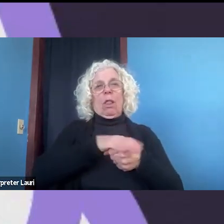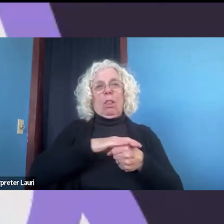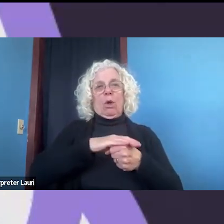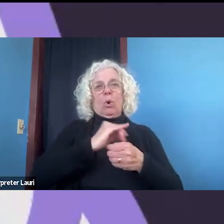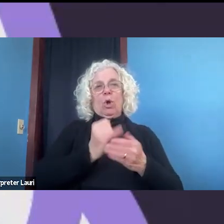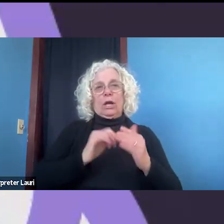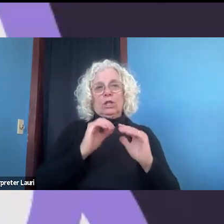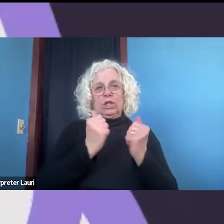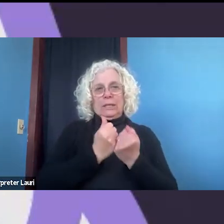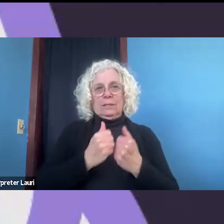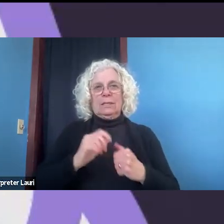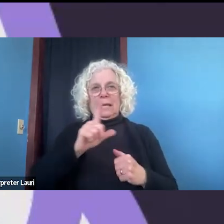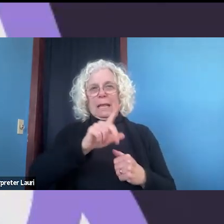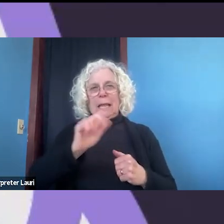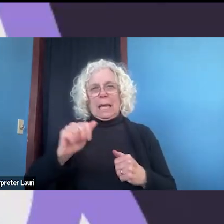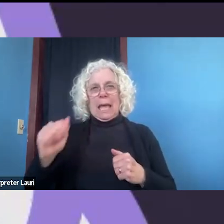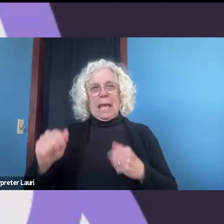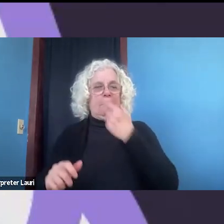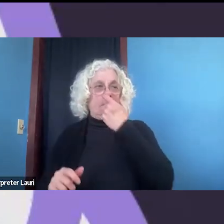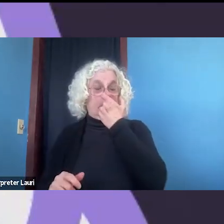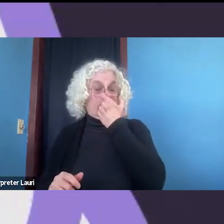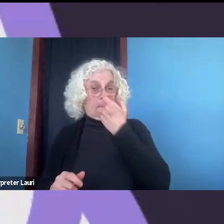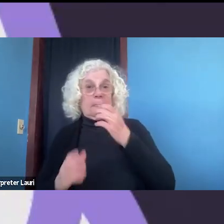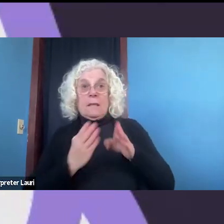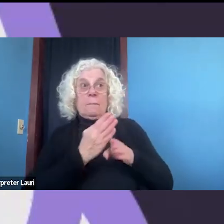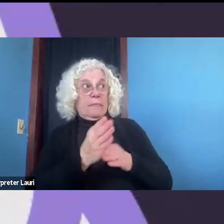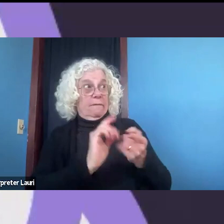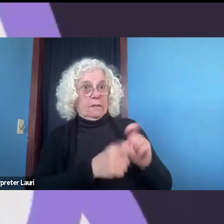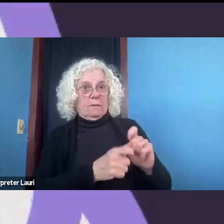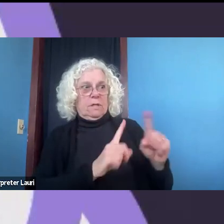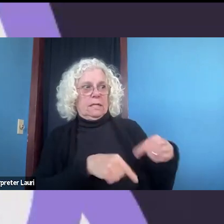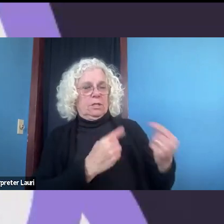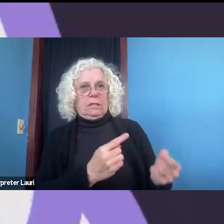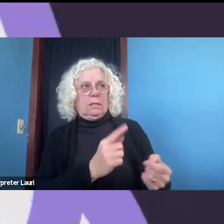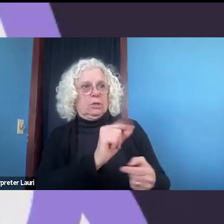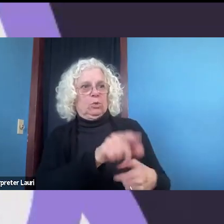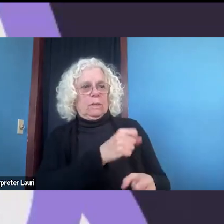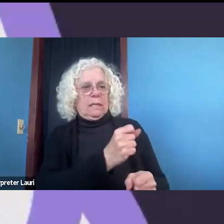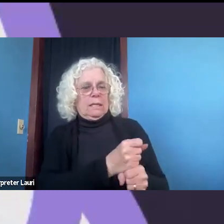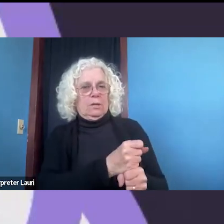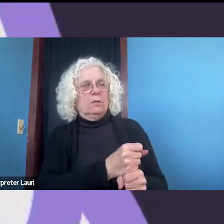As noted earlier, the sector has changed a lot in the past few decades, and it necessitated us to adapt as well.